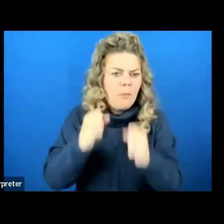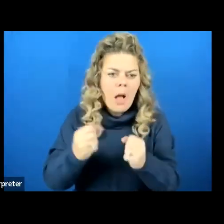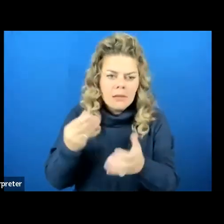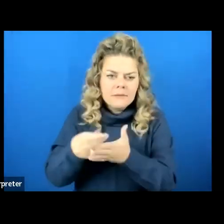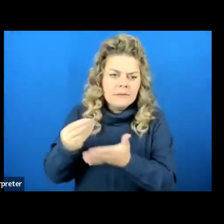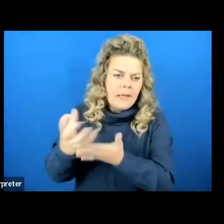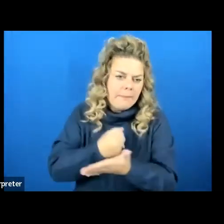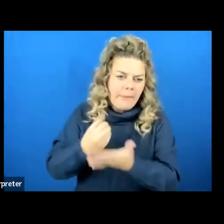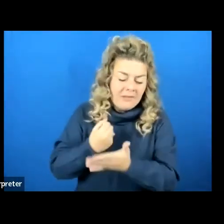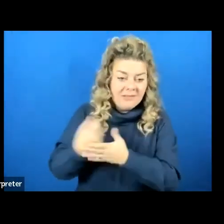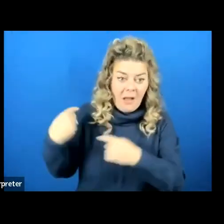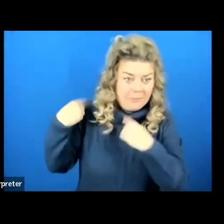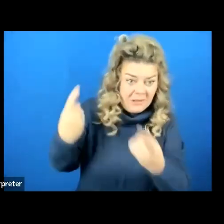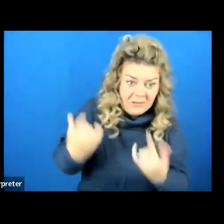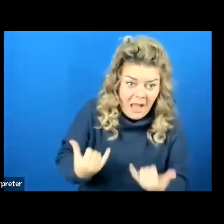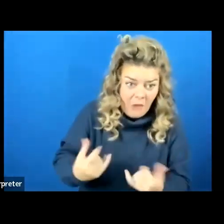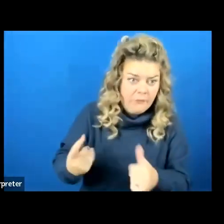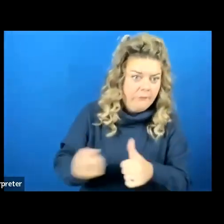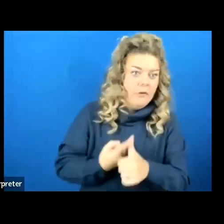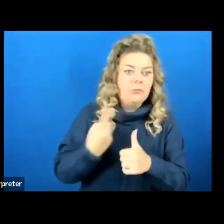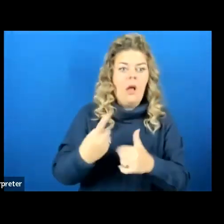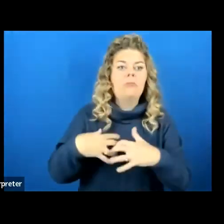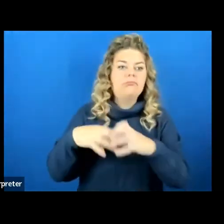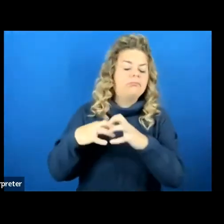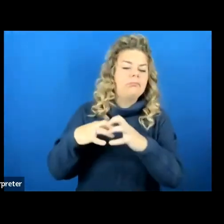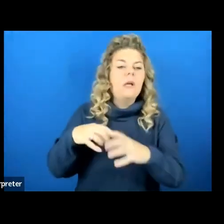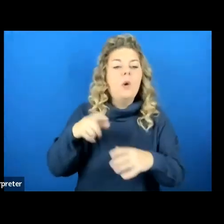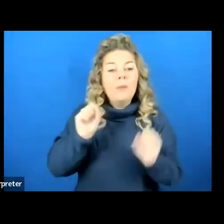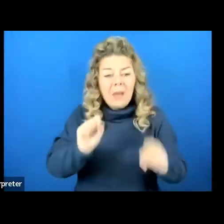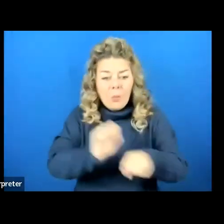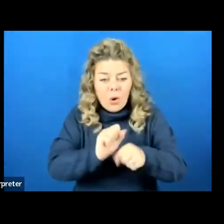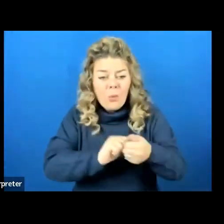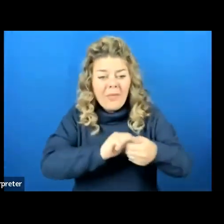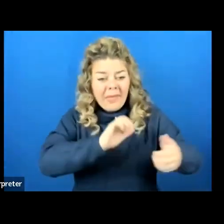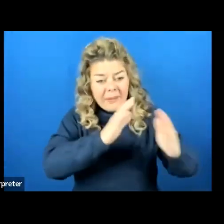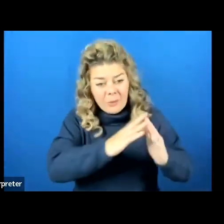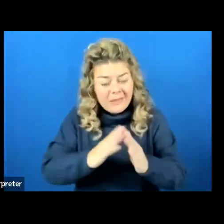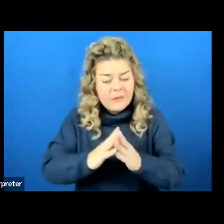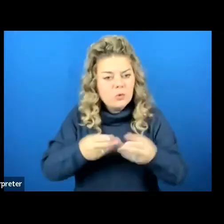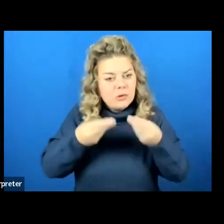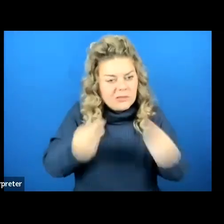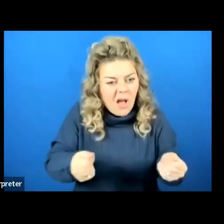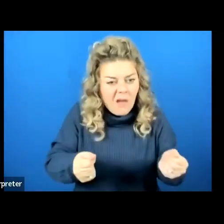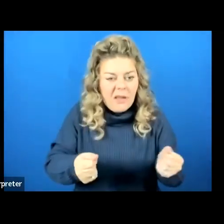And we are raising money so that we can work in partnership with communities to solve the world's most complex problems